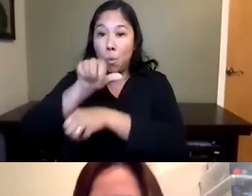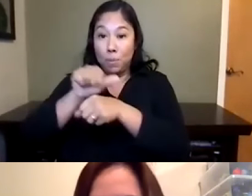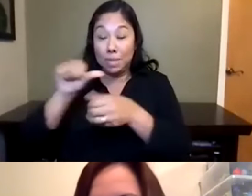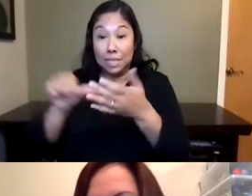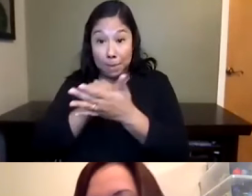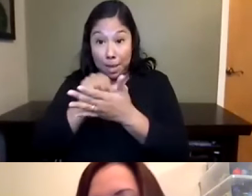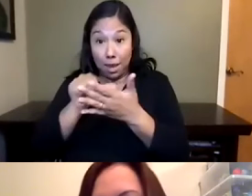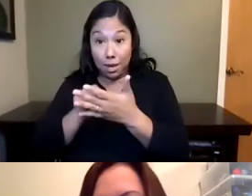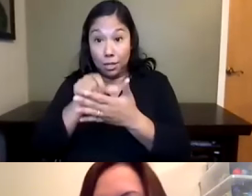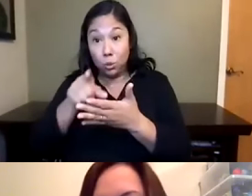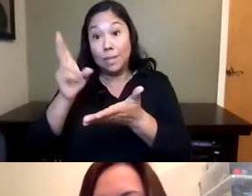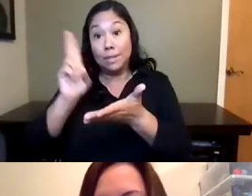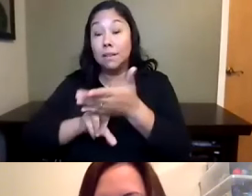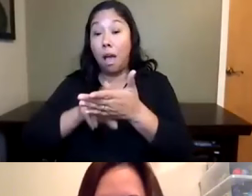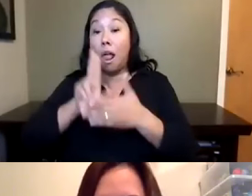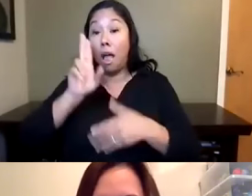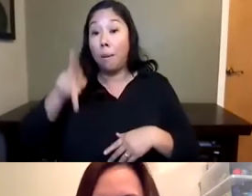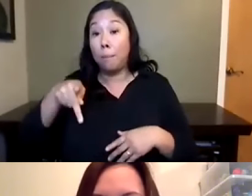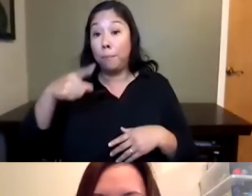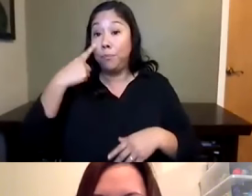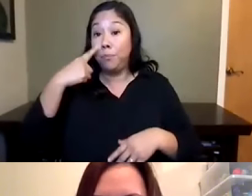can sign up for an appointment out of different locations.